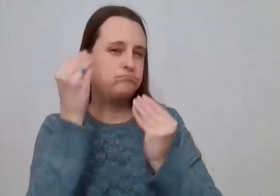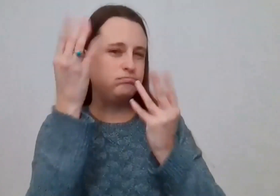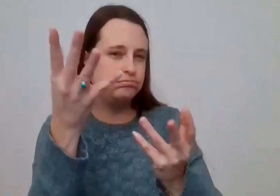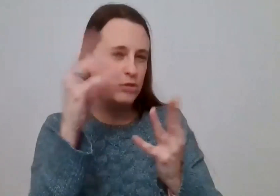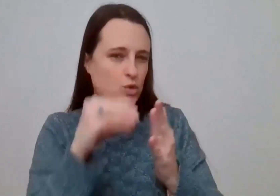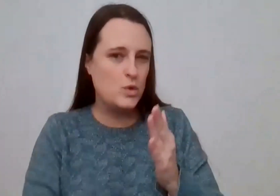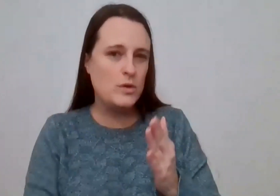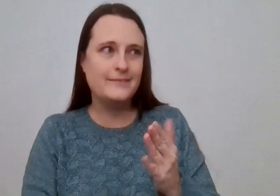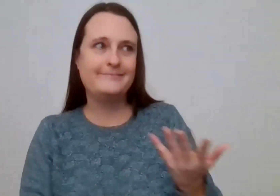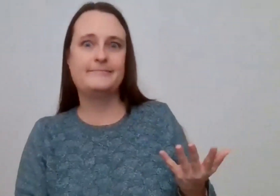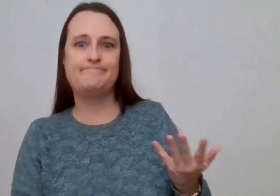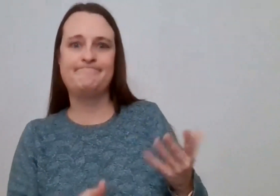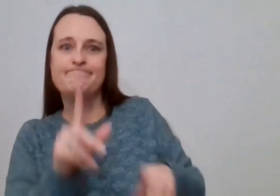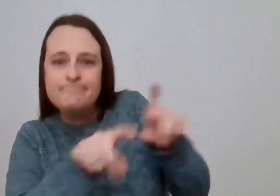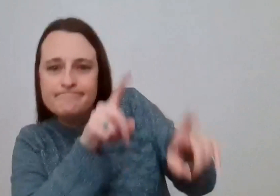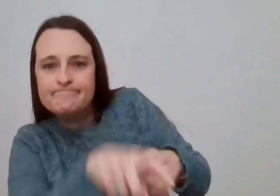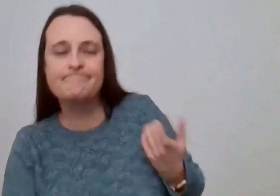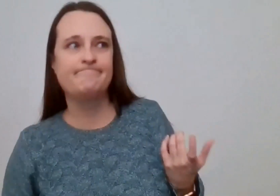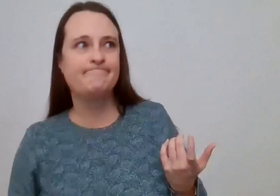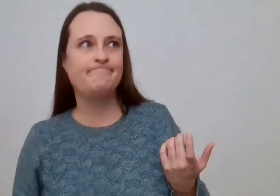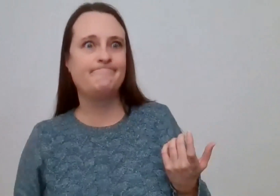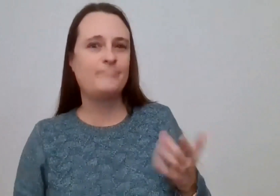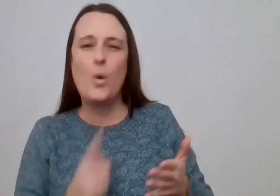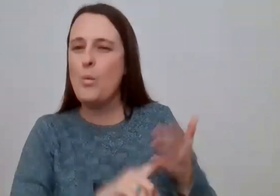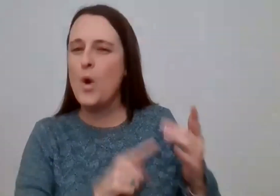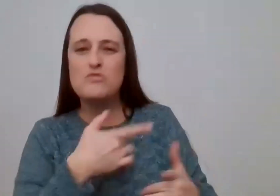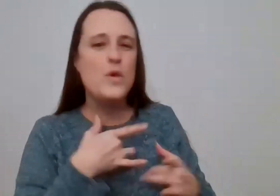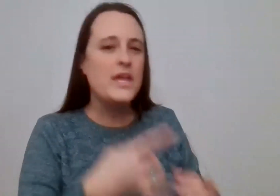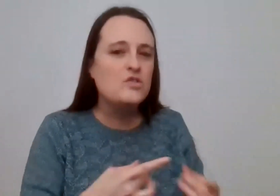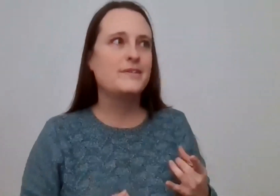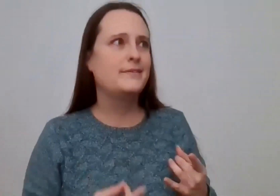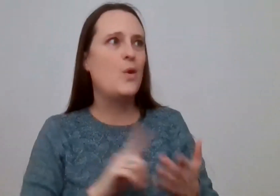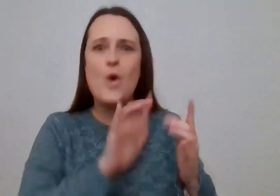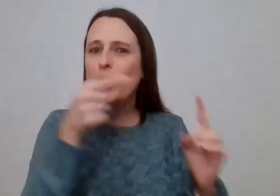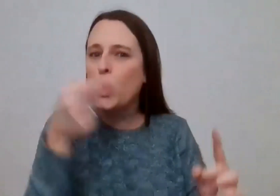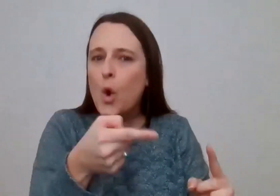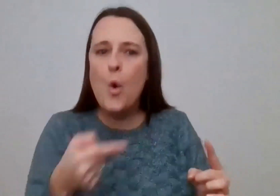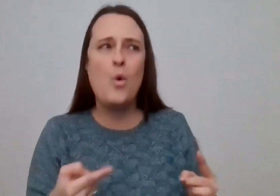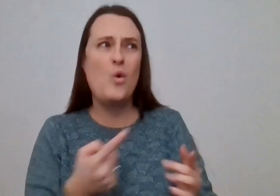in uh what post-secondary goals do you have what graduation requirements do you still need to meet